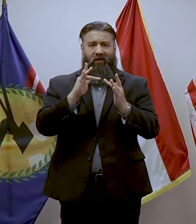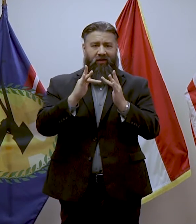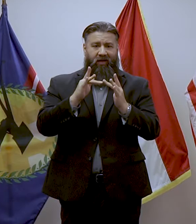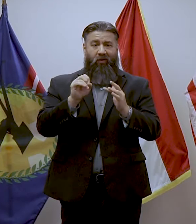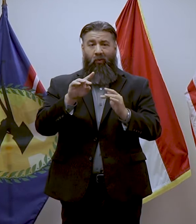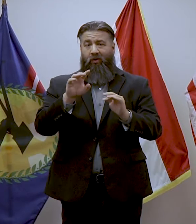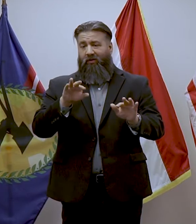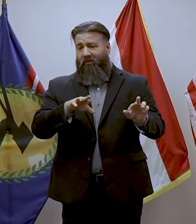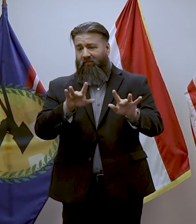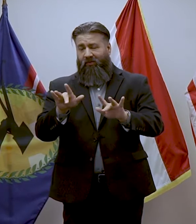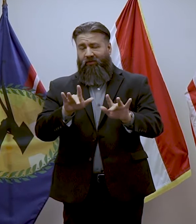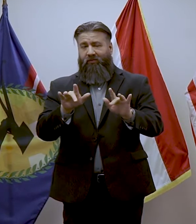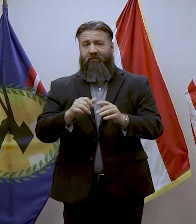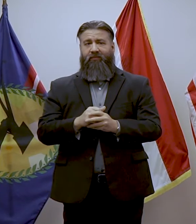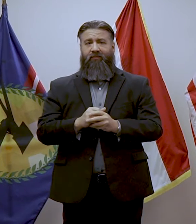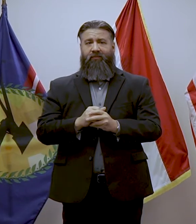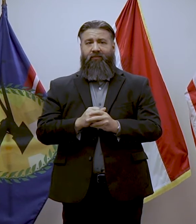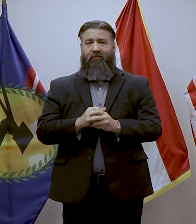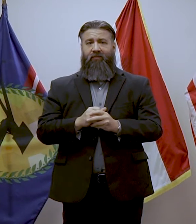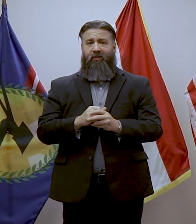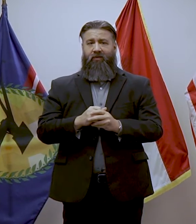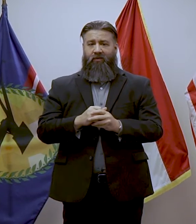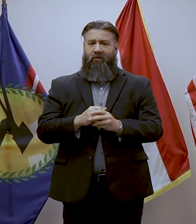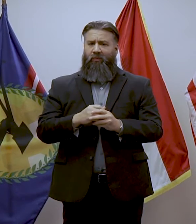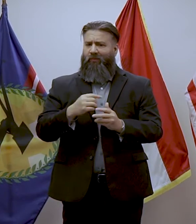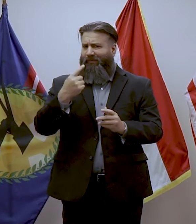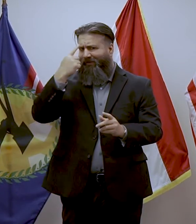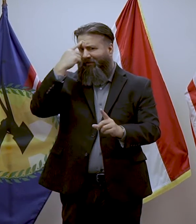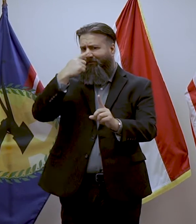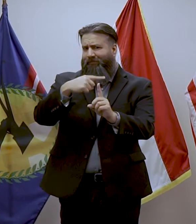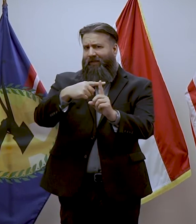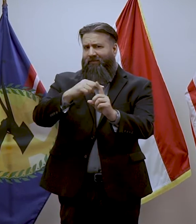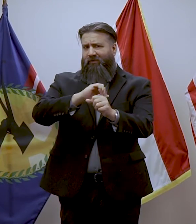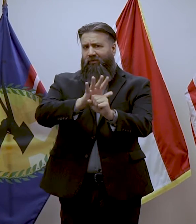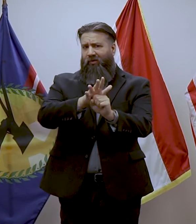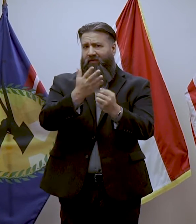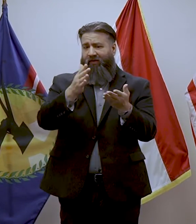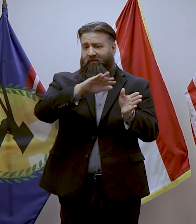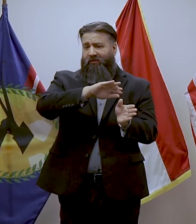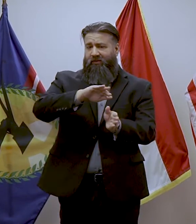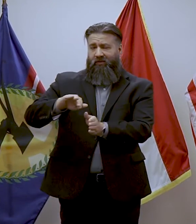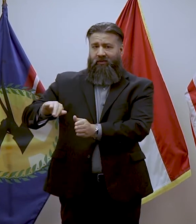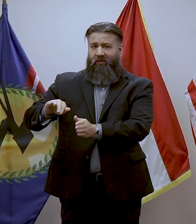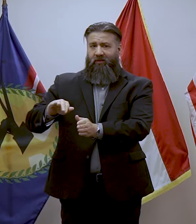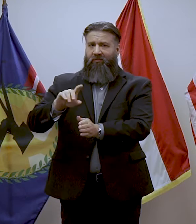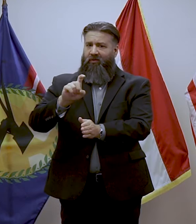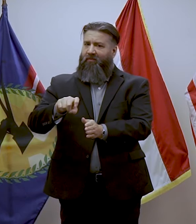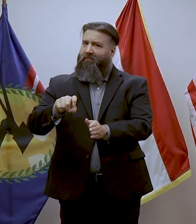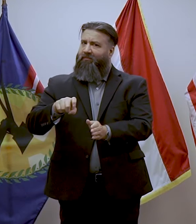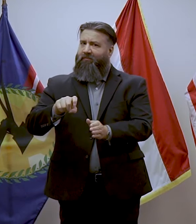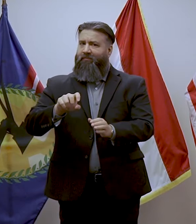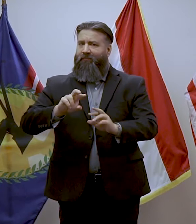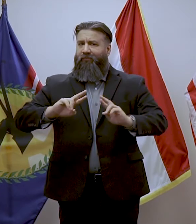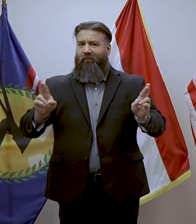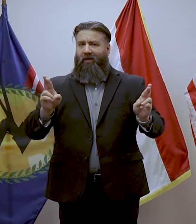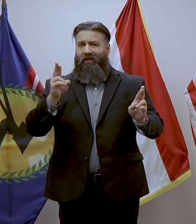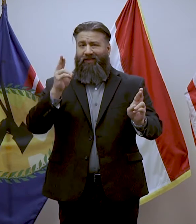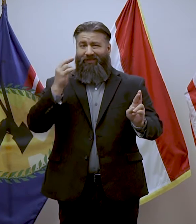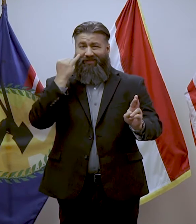that the worst of the pandemic is behind us, but we should be prepared in case it returns like it did earlier this year with the Omicron variant.